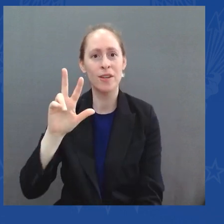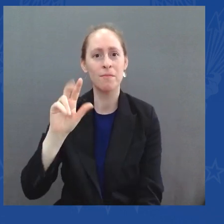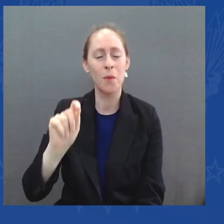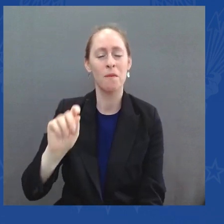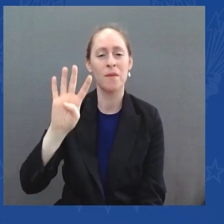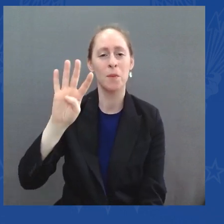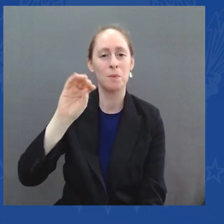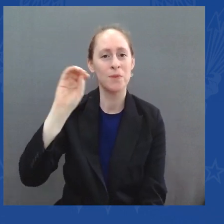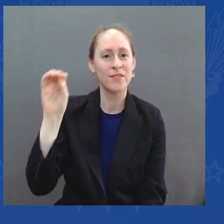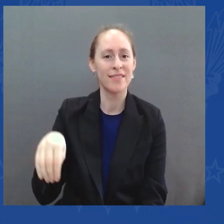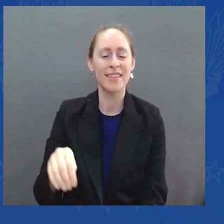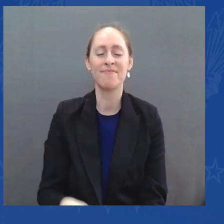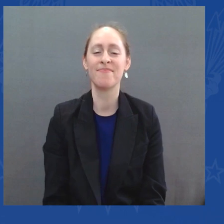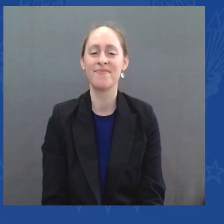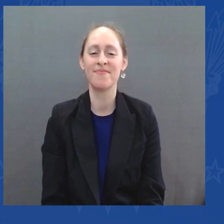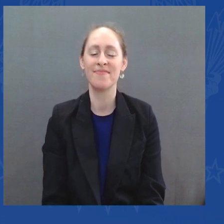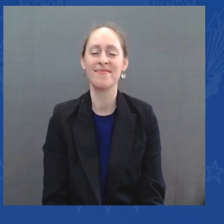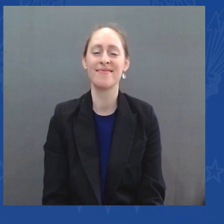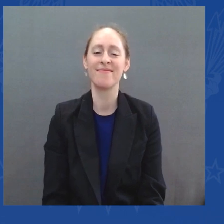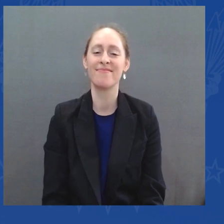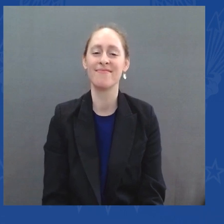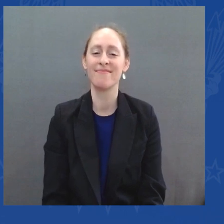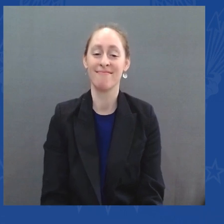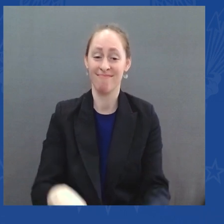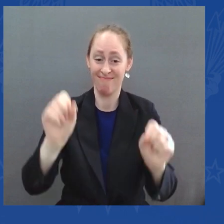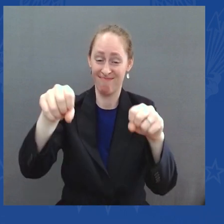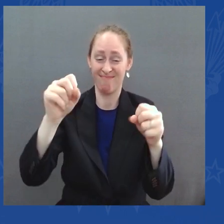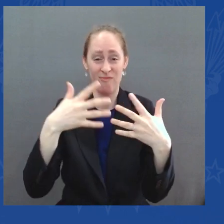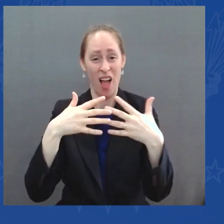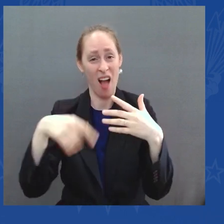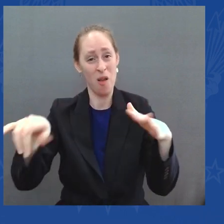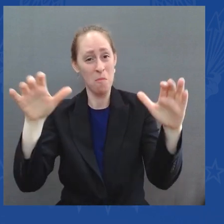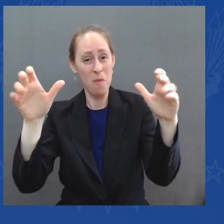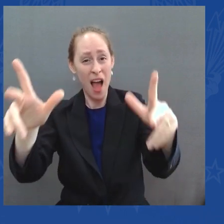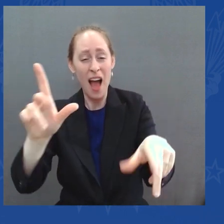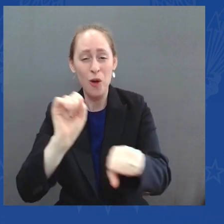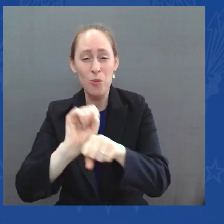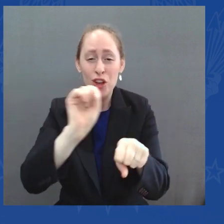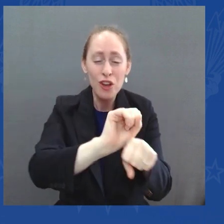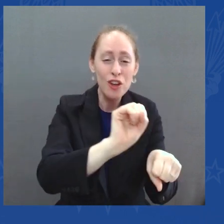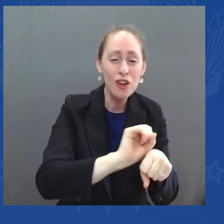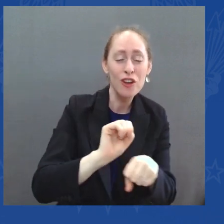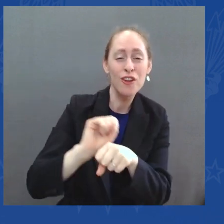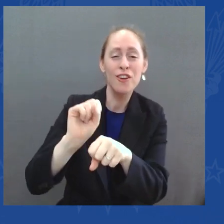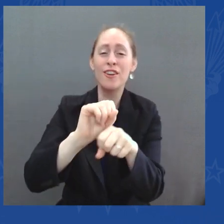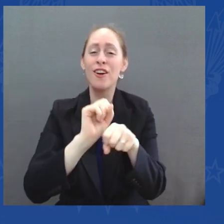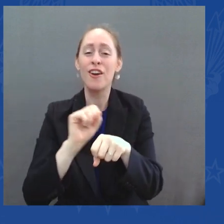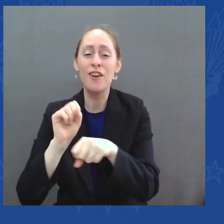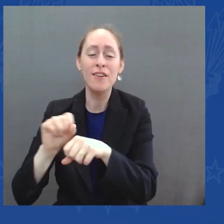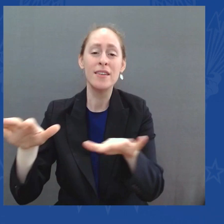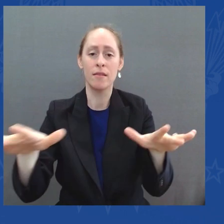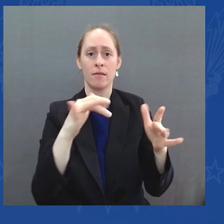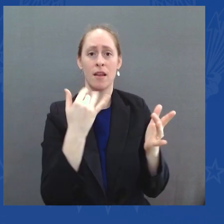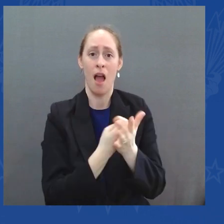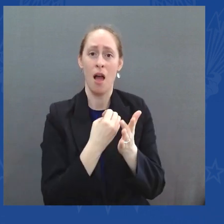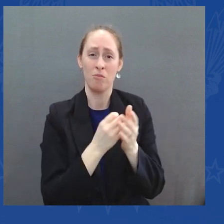Americans are back to work. An economy has gone from being on the mend to being on the move. And the economy we're building --